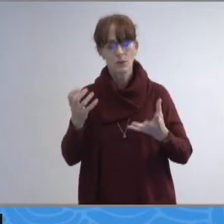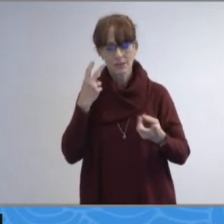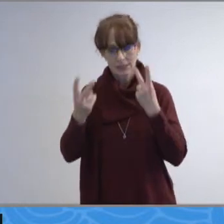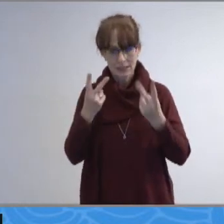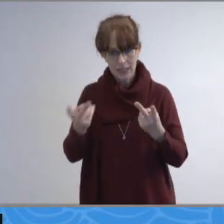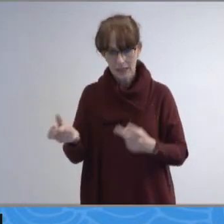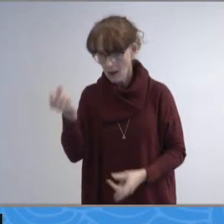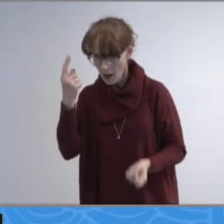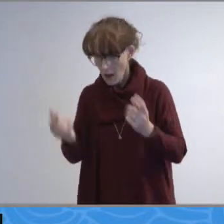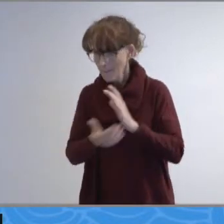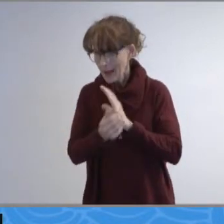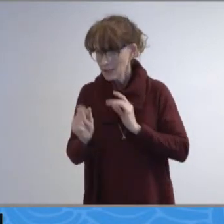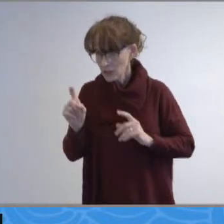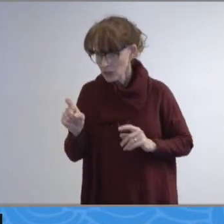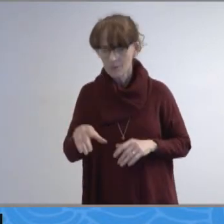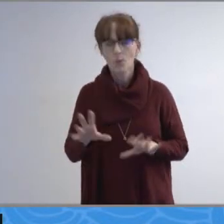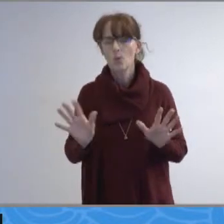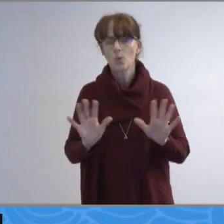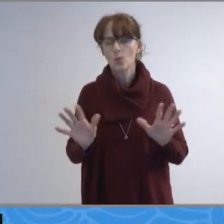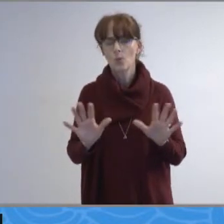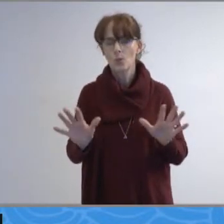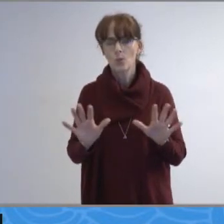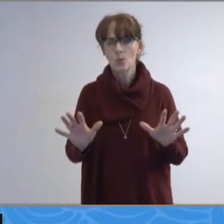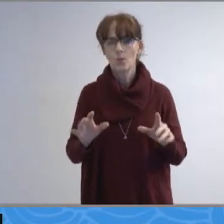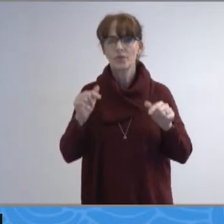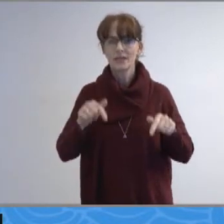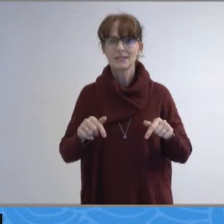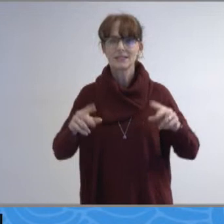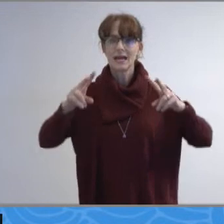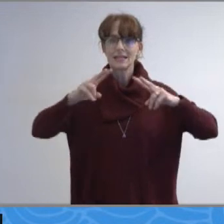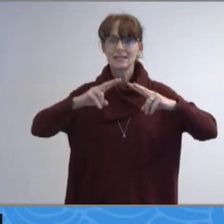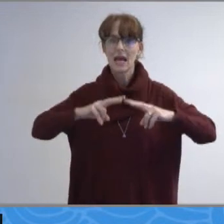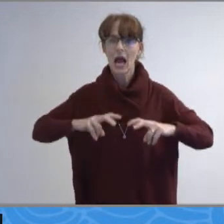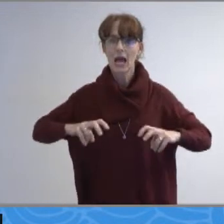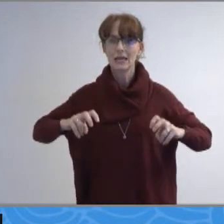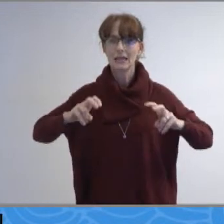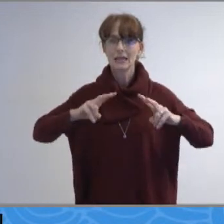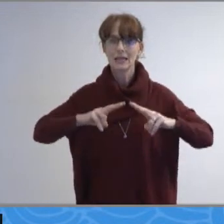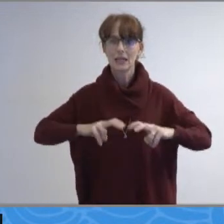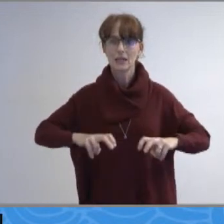if you've mastered that information. This is a Diagnostic just to see what you know,